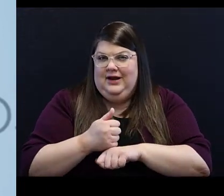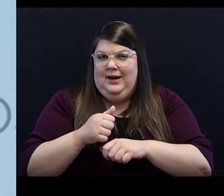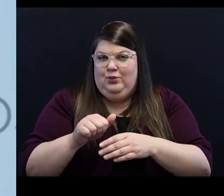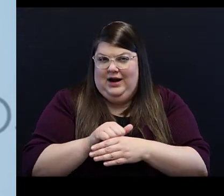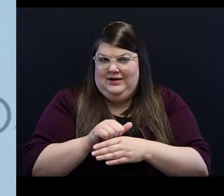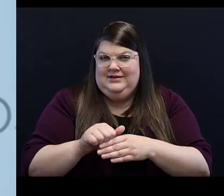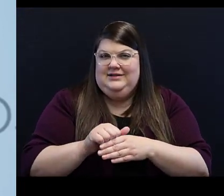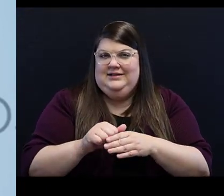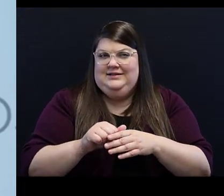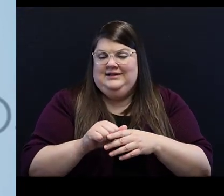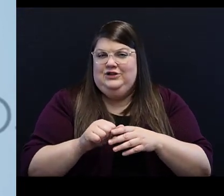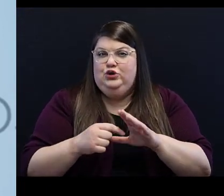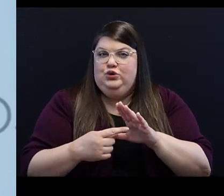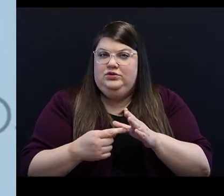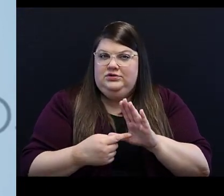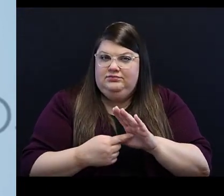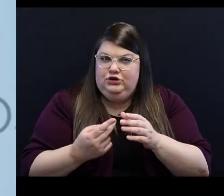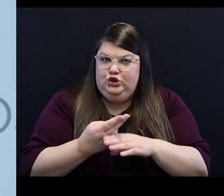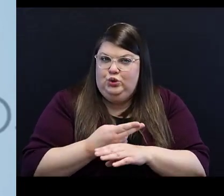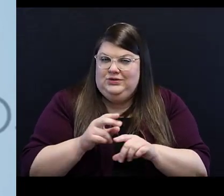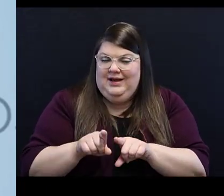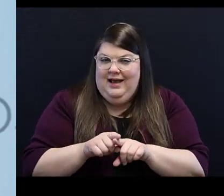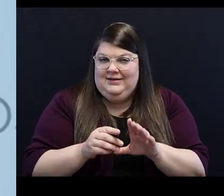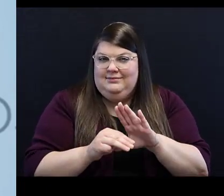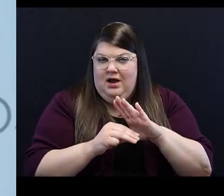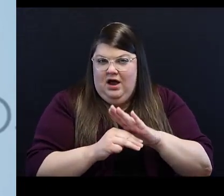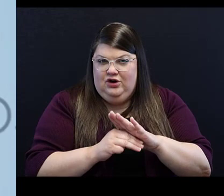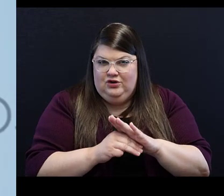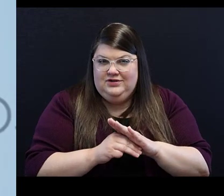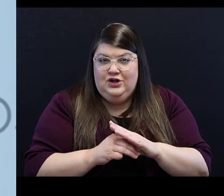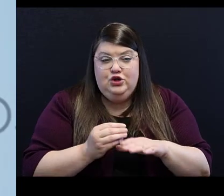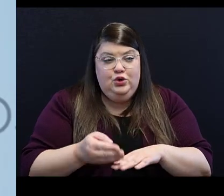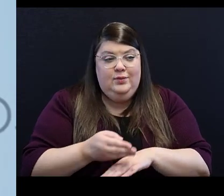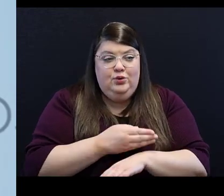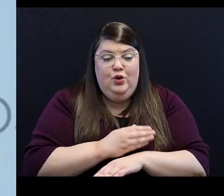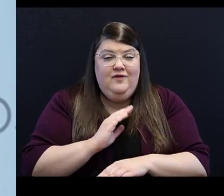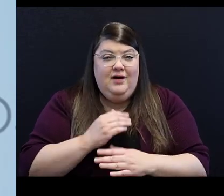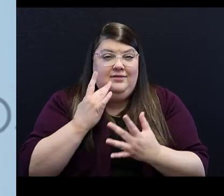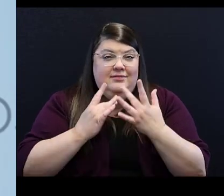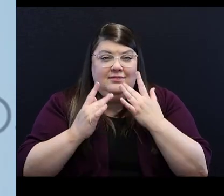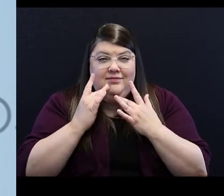To address the deficit in our policies and practices, the collaboration of all stakeholders